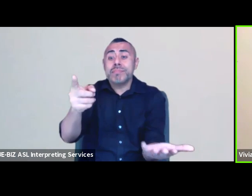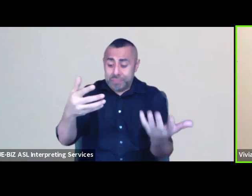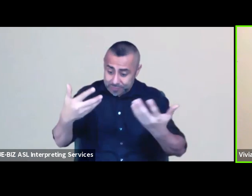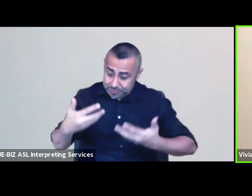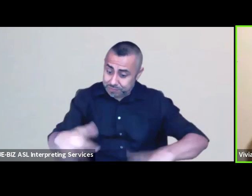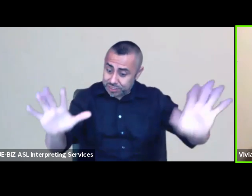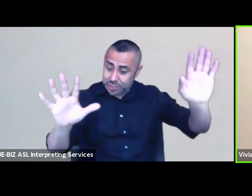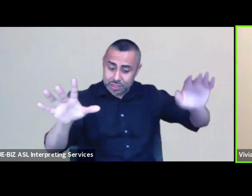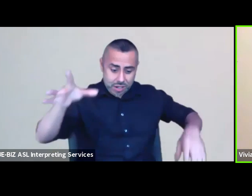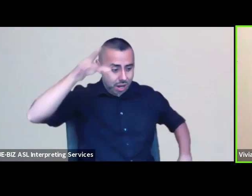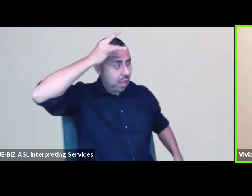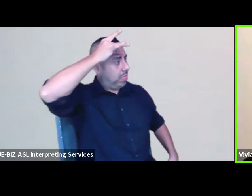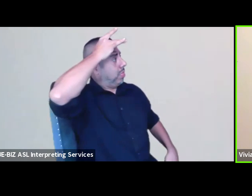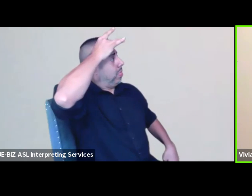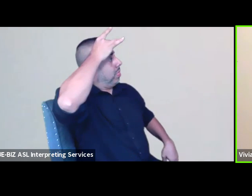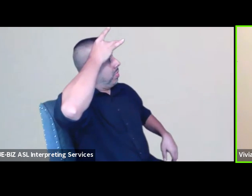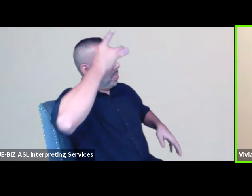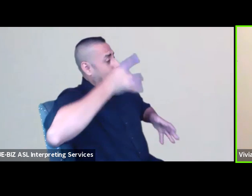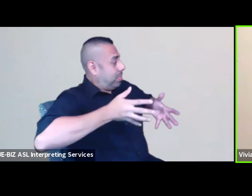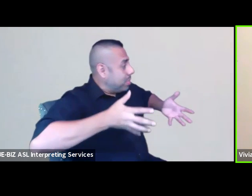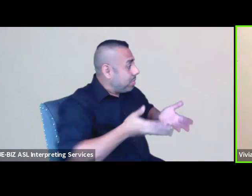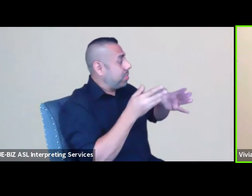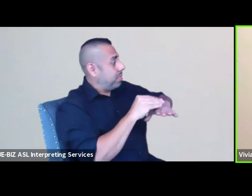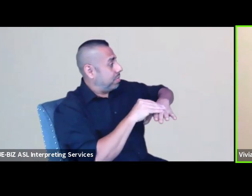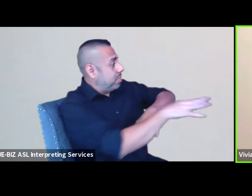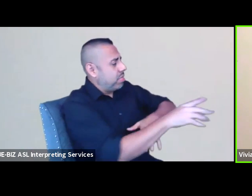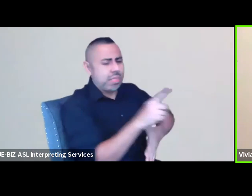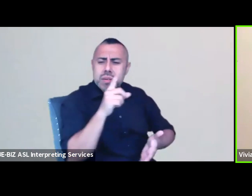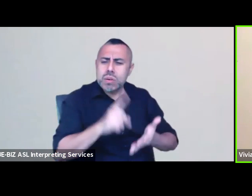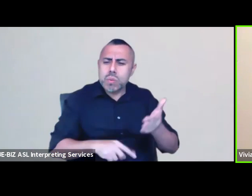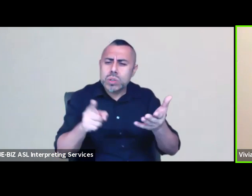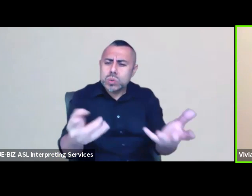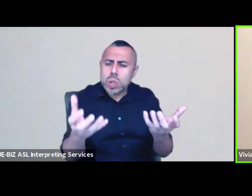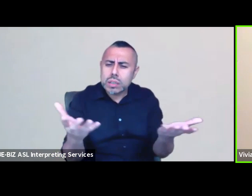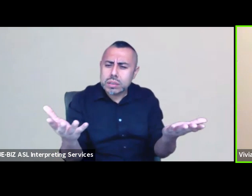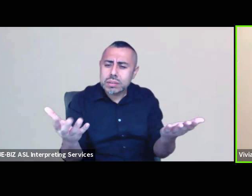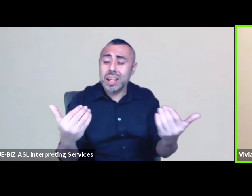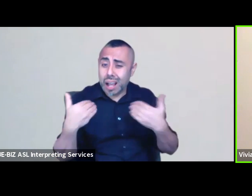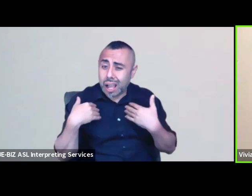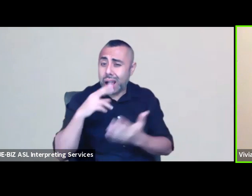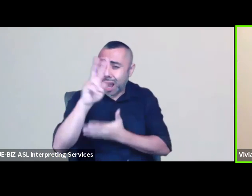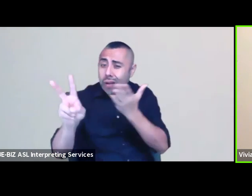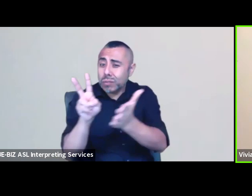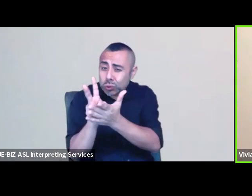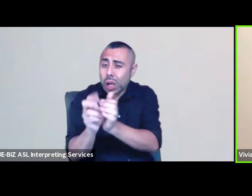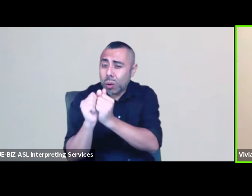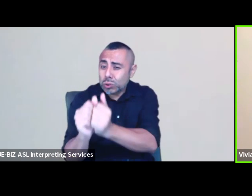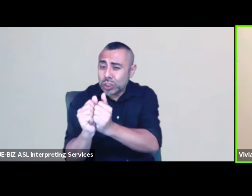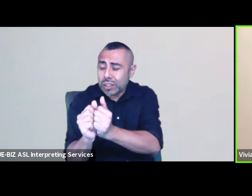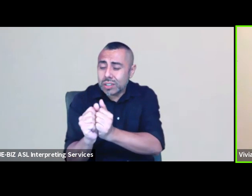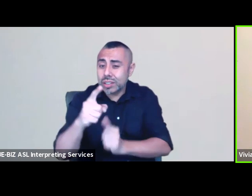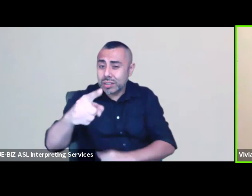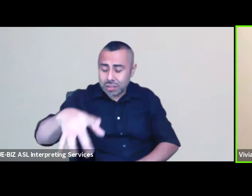Promote, uplift, in these next two hours together. What would you like to take with you, bring forth?